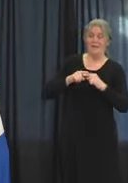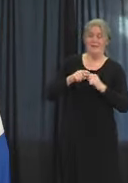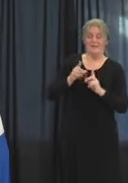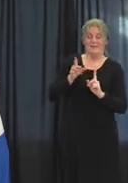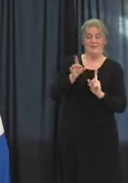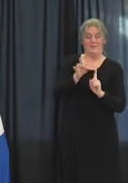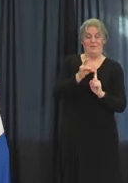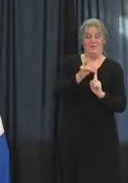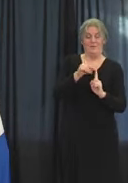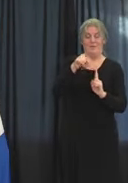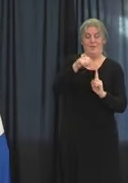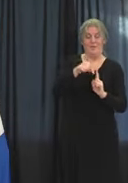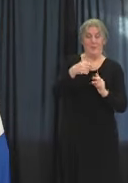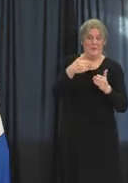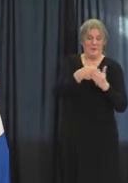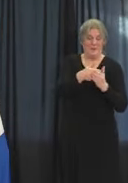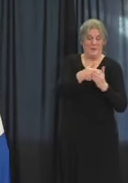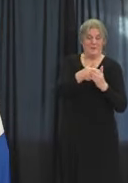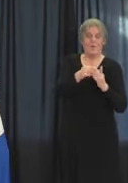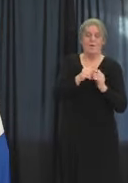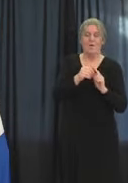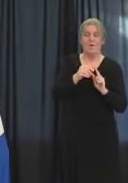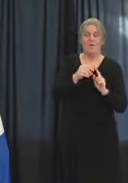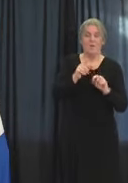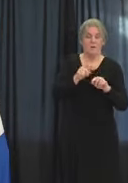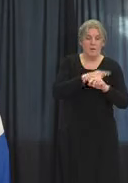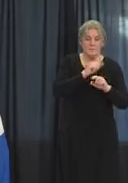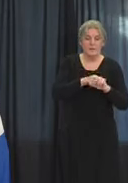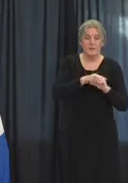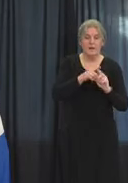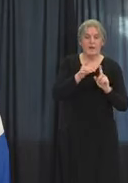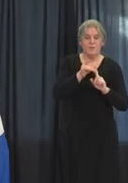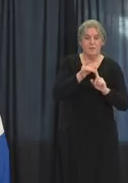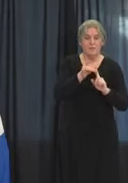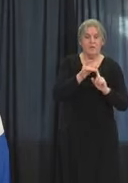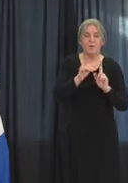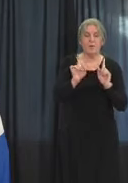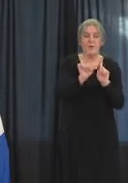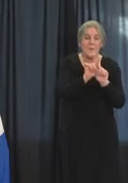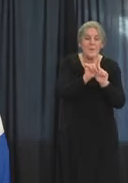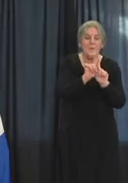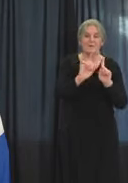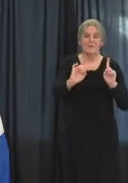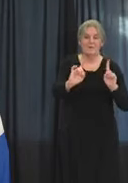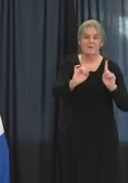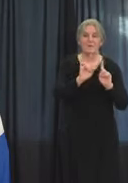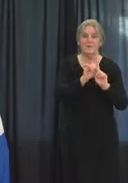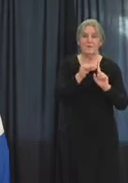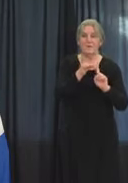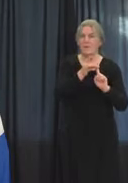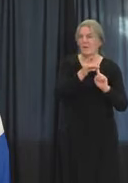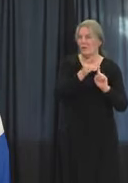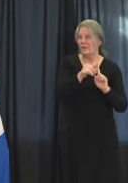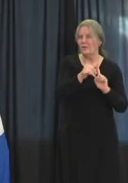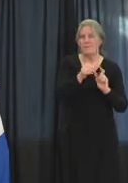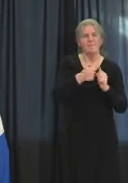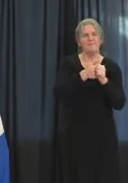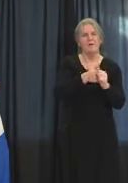how close was the contact and how long was the contact? If you really wanted to know the details, that is the exact guide